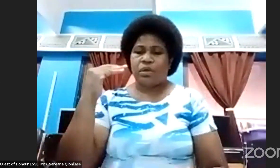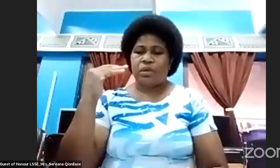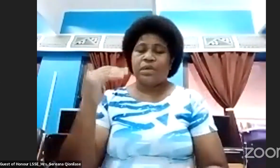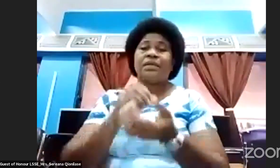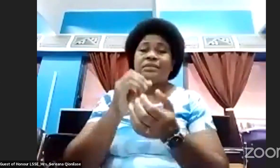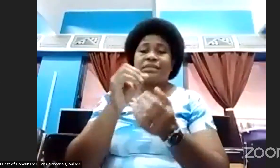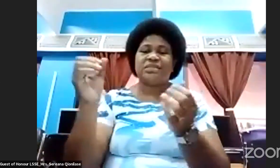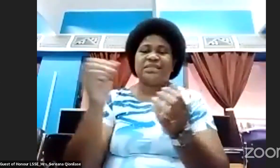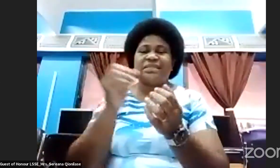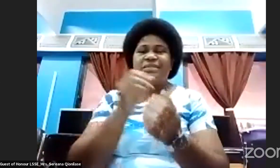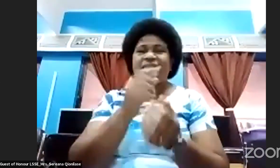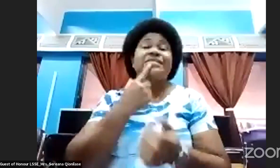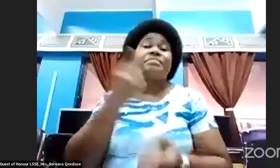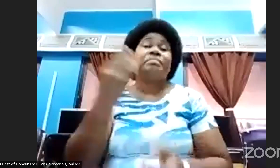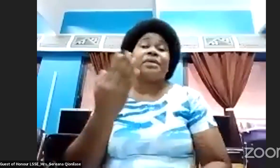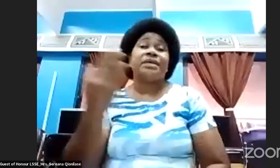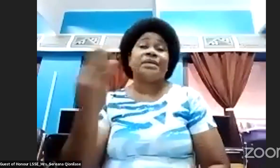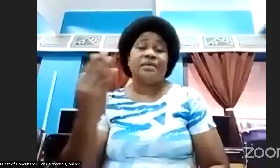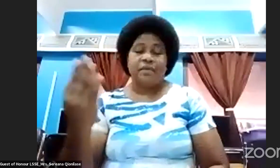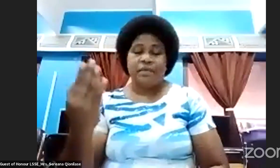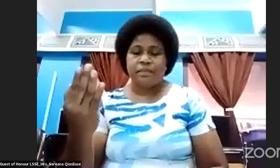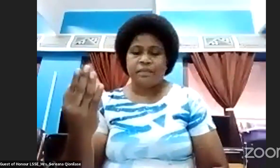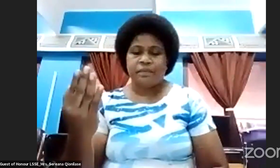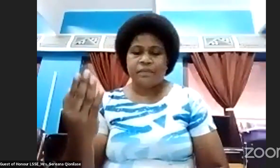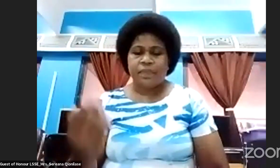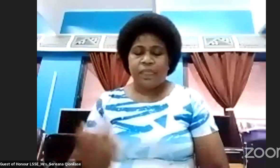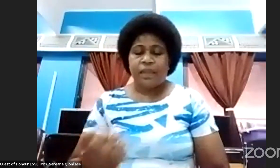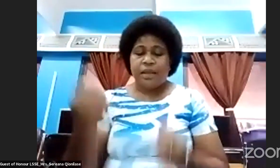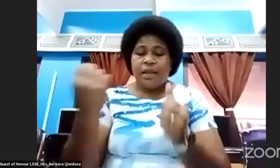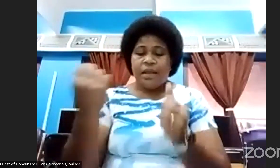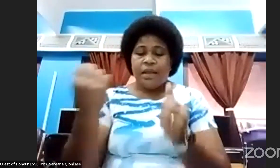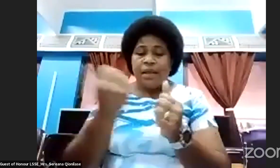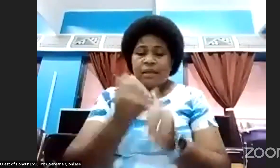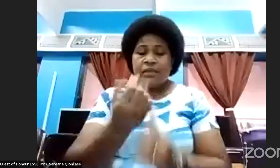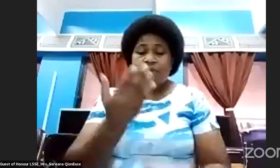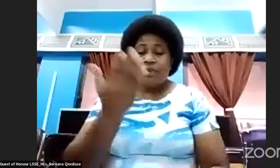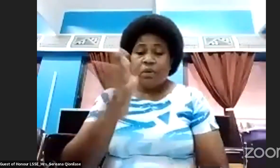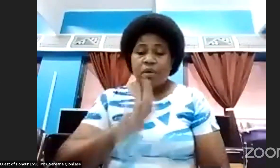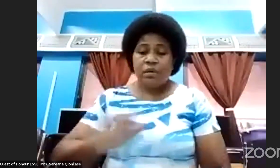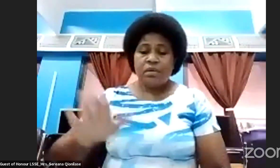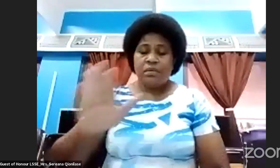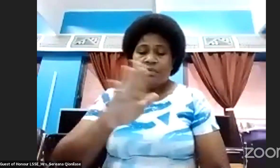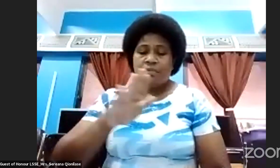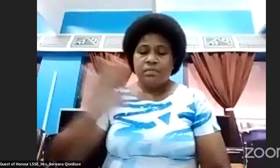on the island so I can roll with my